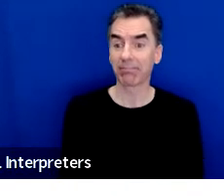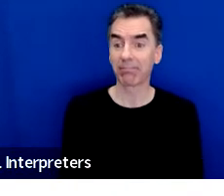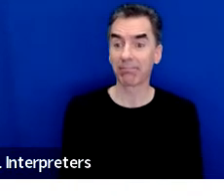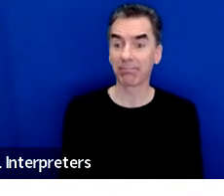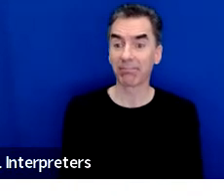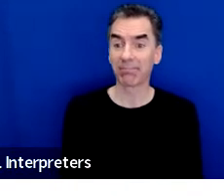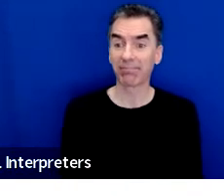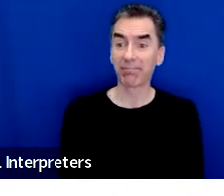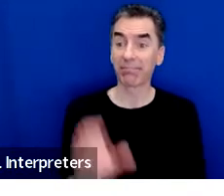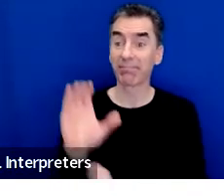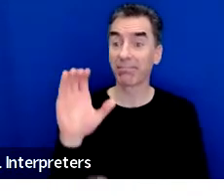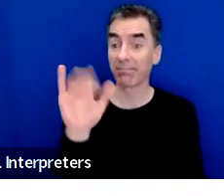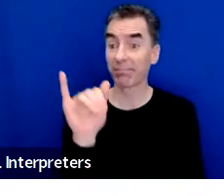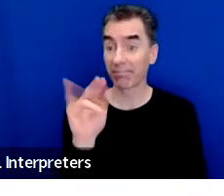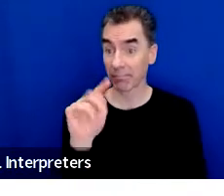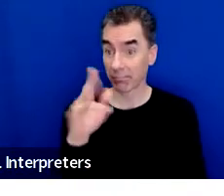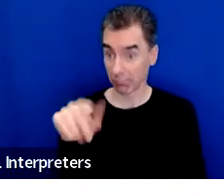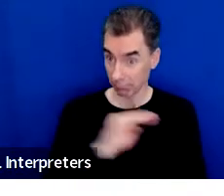Cynthia, did that does that help